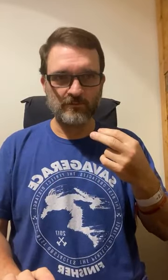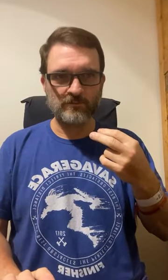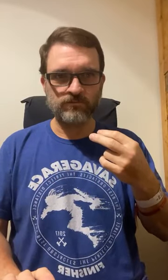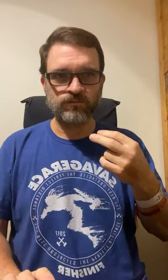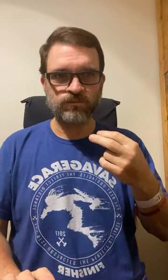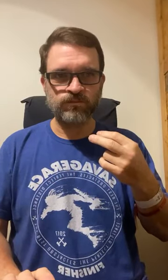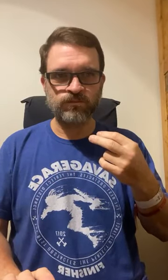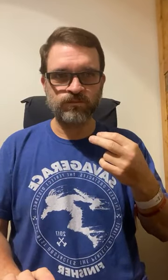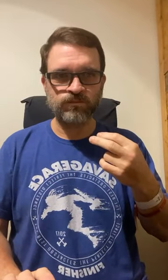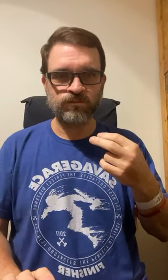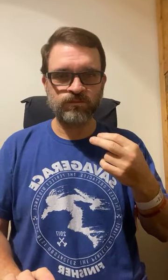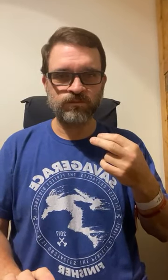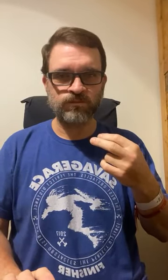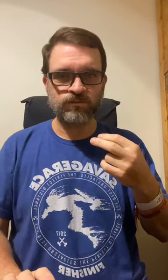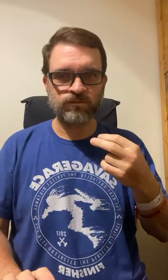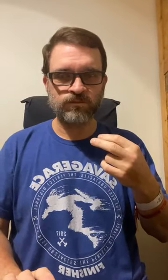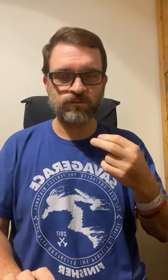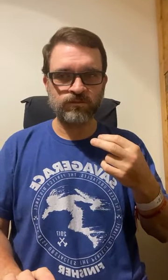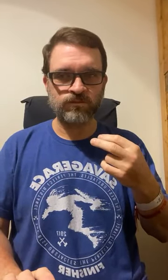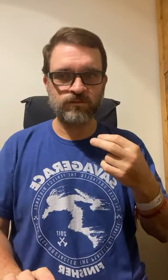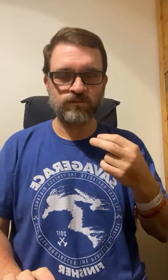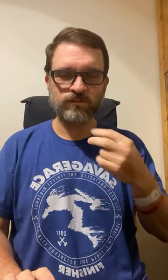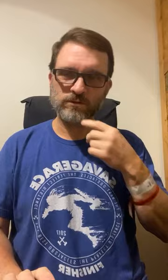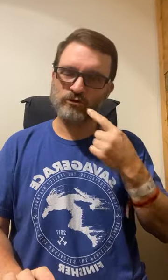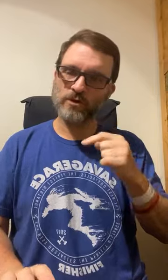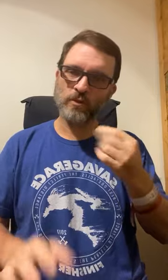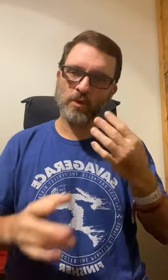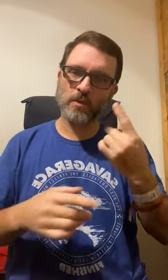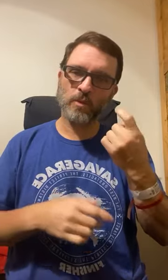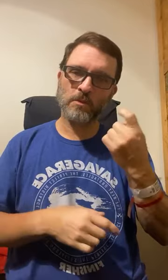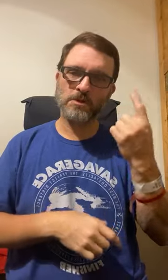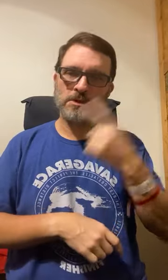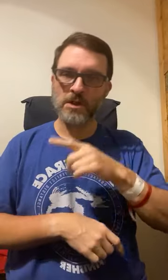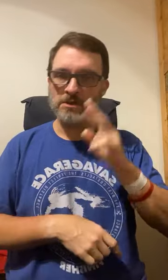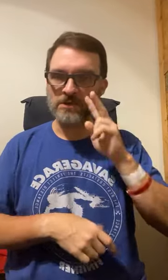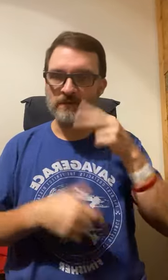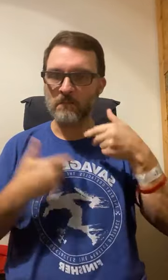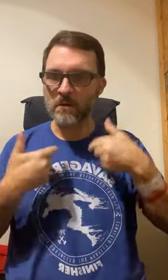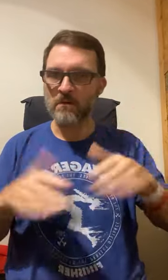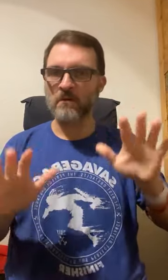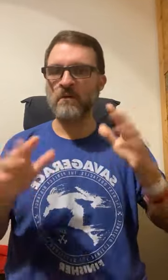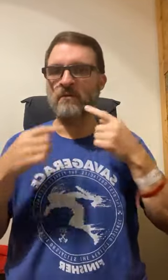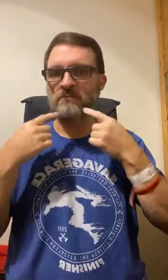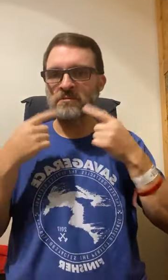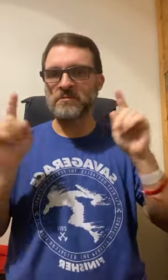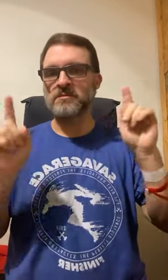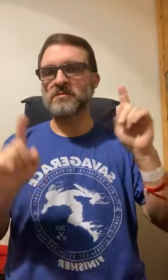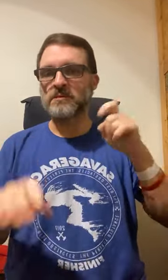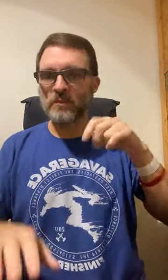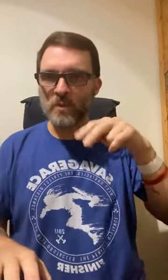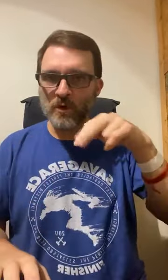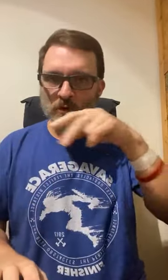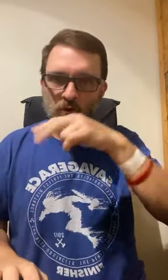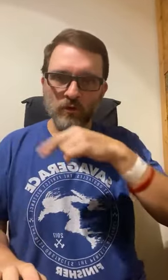I tried to wait one more day to see if it will finally come out of me.